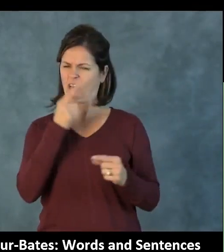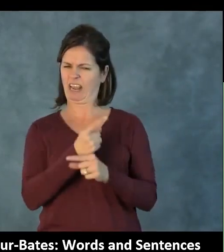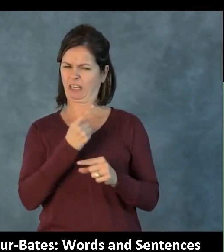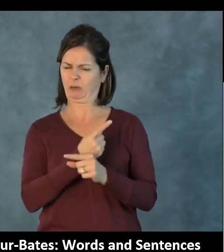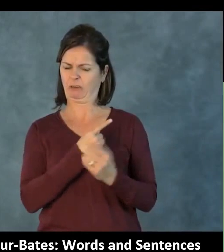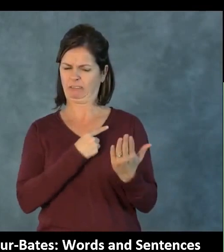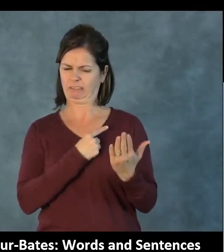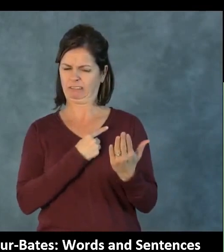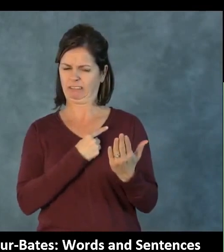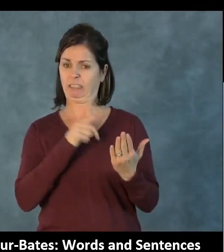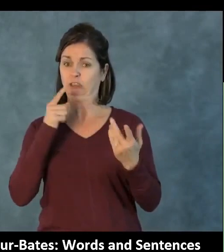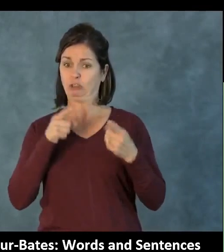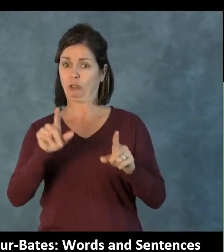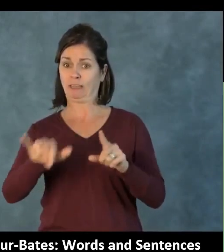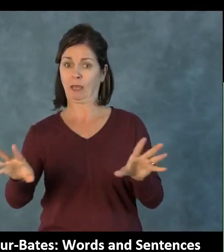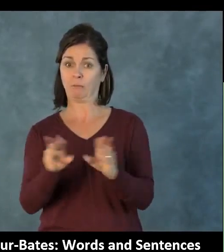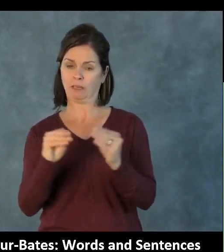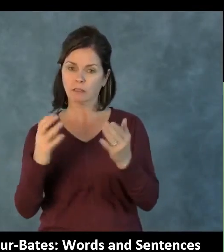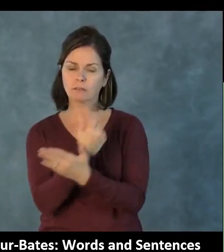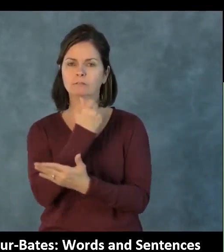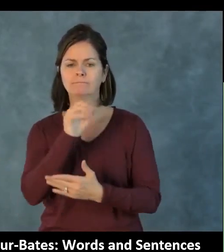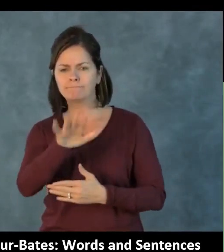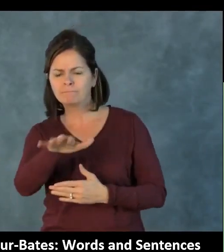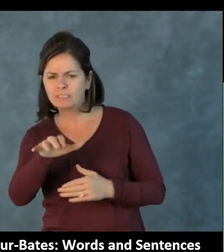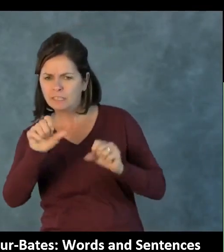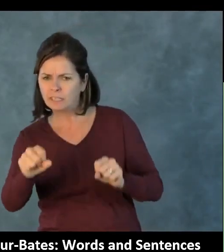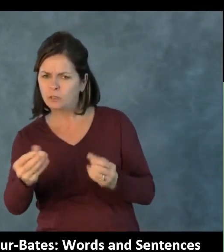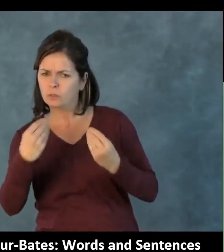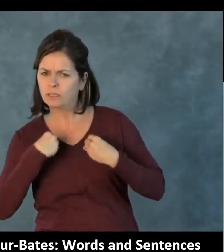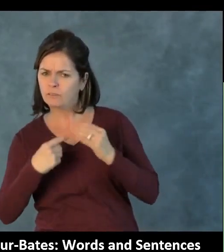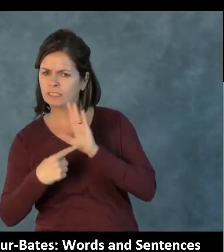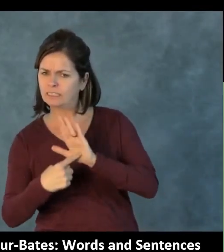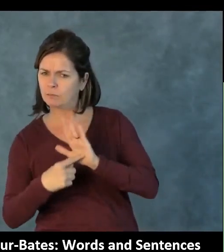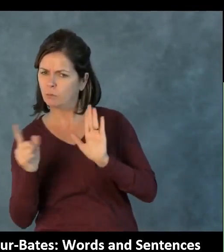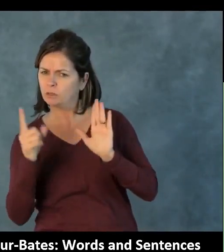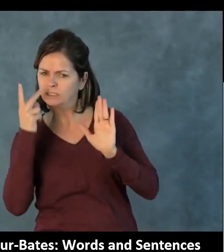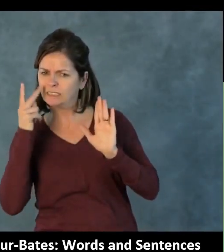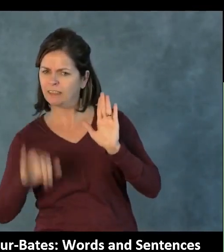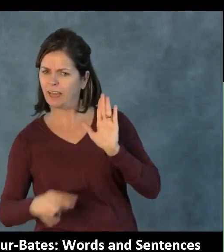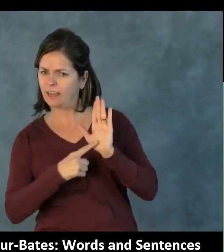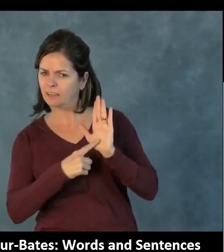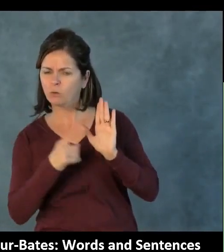it's a good chance to ask the family, "Can give me an example of where you've seen